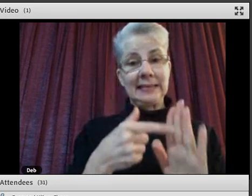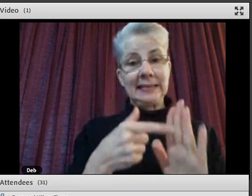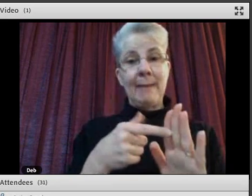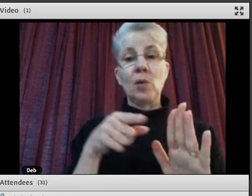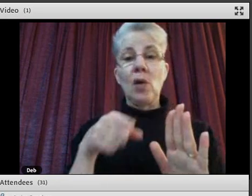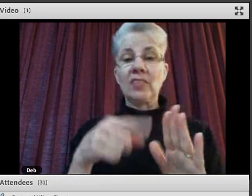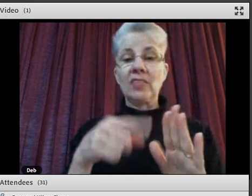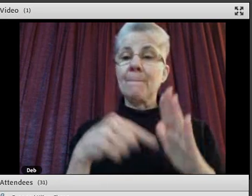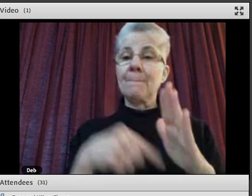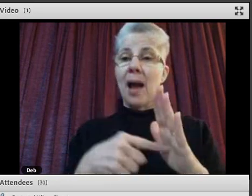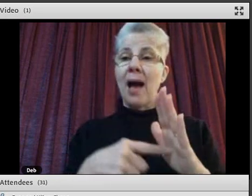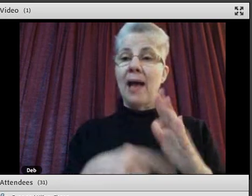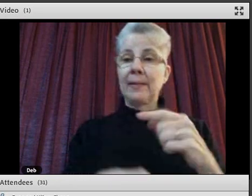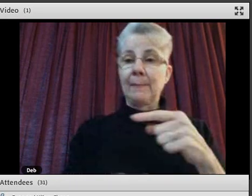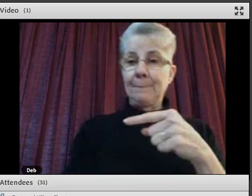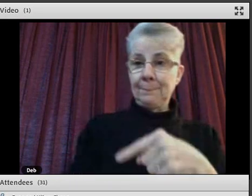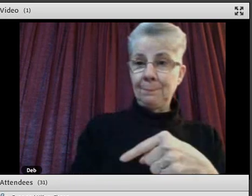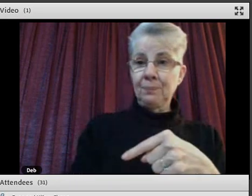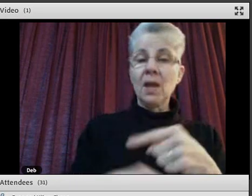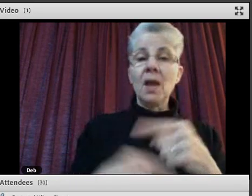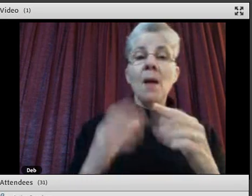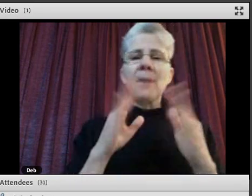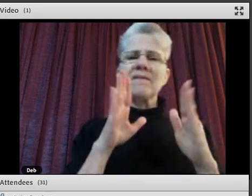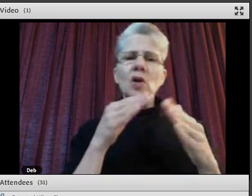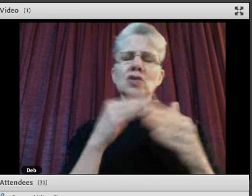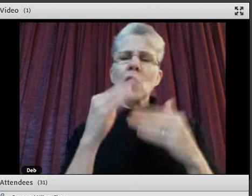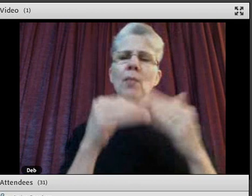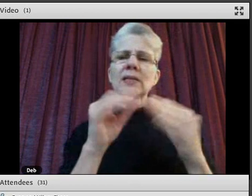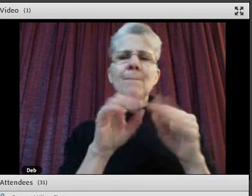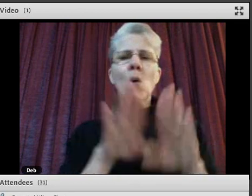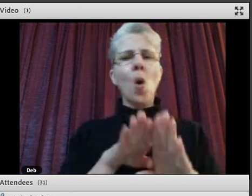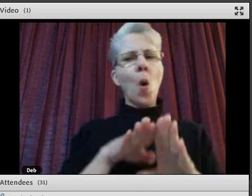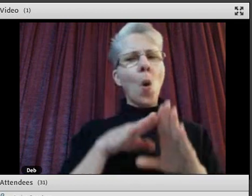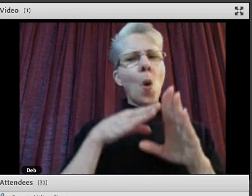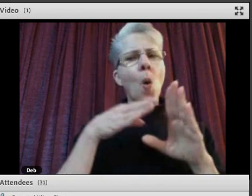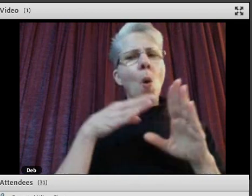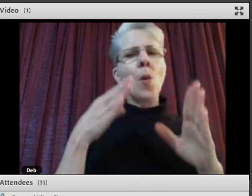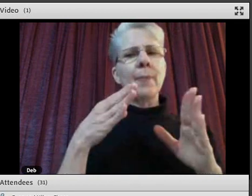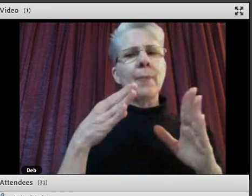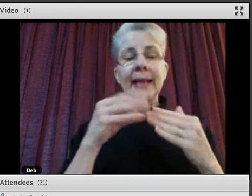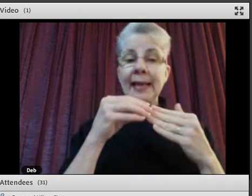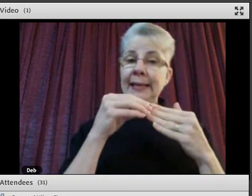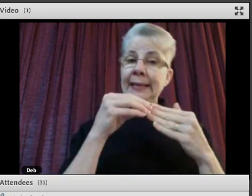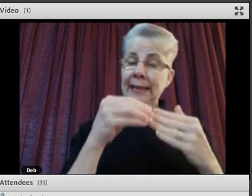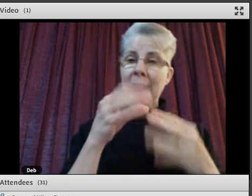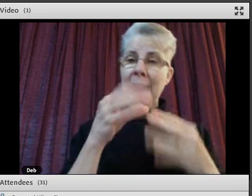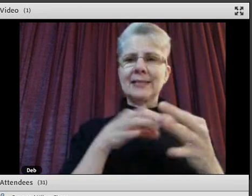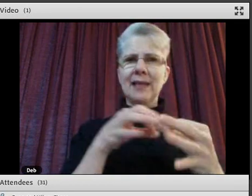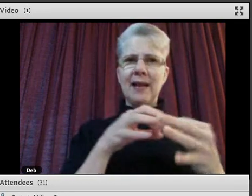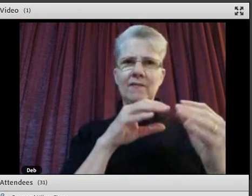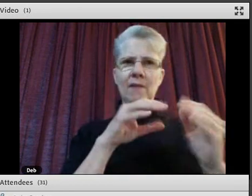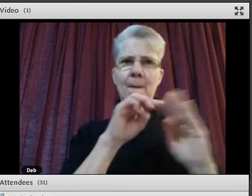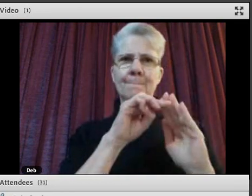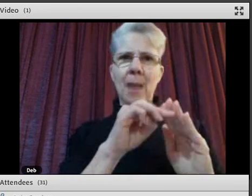Focused on process, things are a little more open-ended. They're guided rather than modelled or structured,